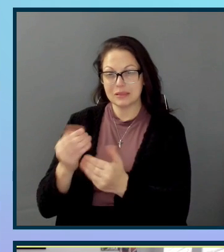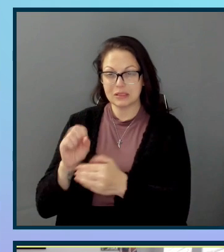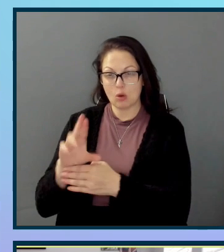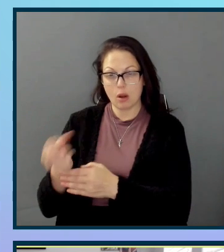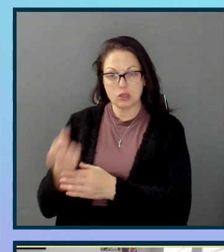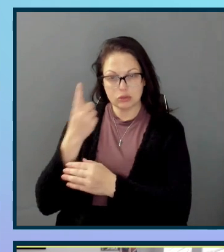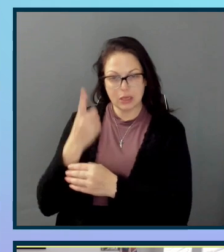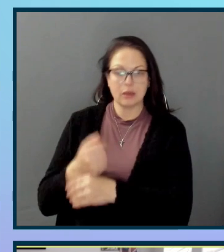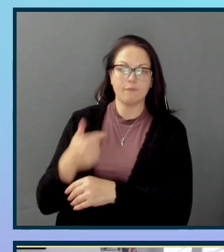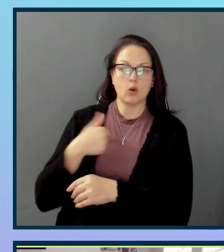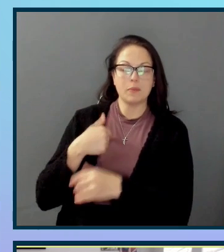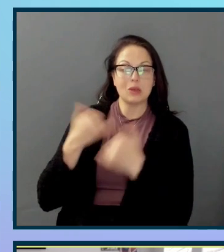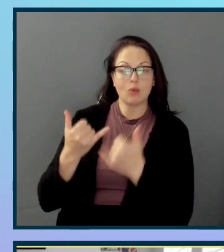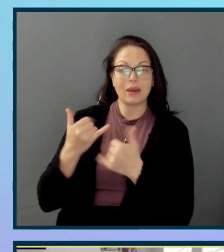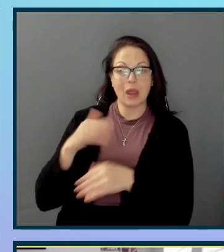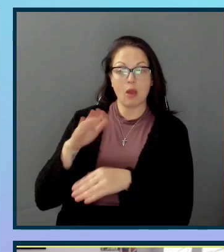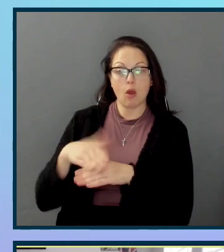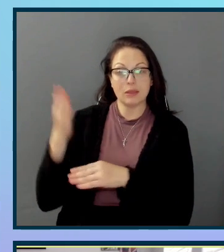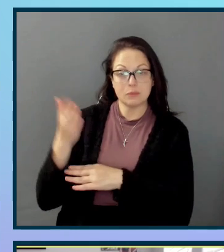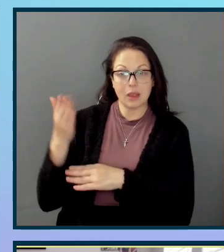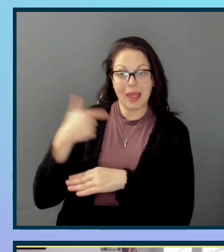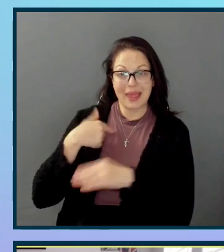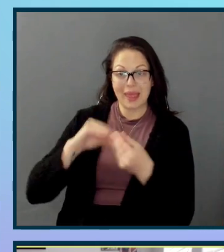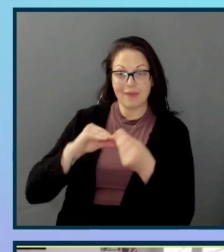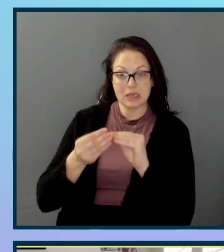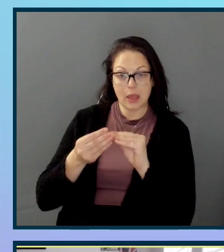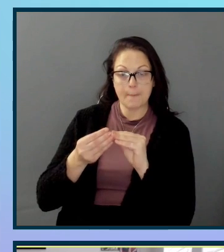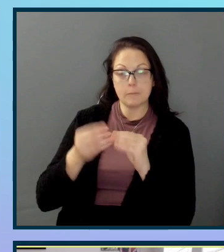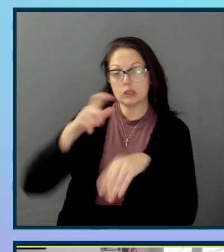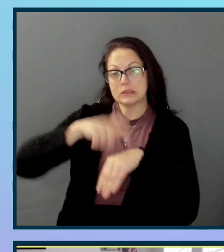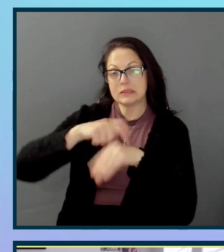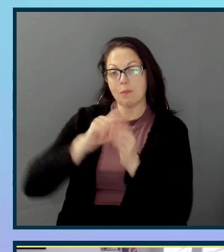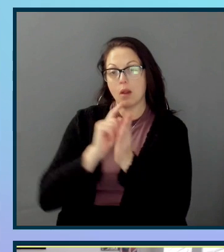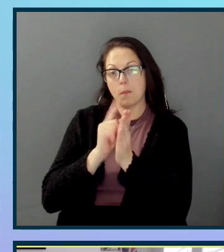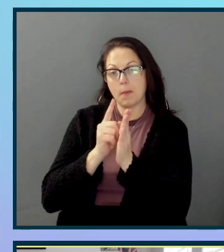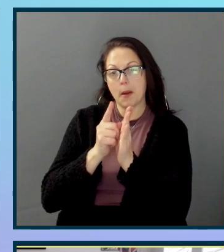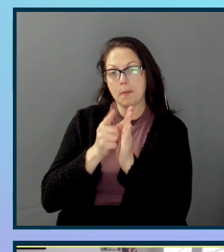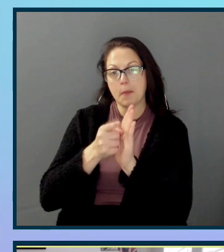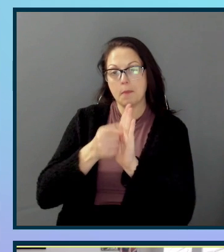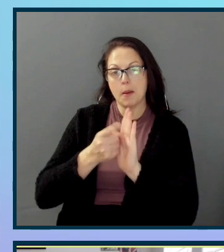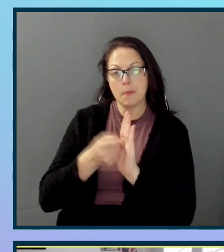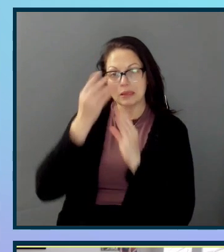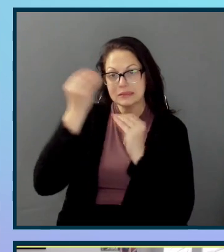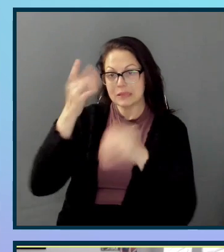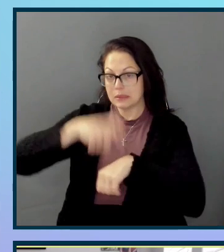right now on this presentation, I have a number countdown that's telling me how much time is left. And for me, fortunately, that works.